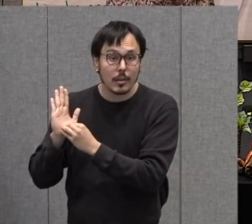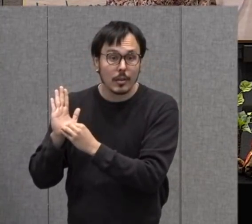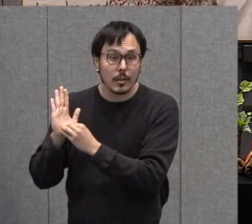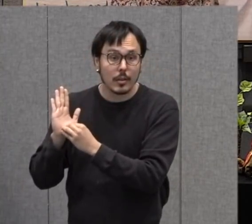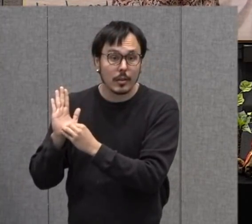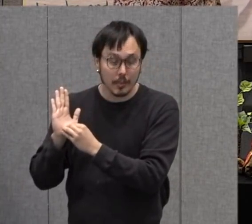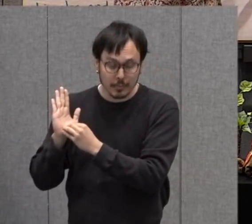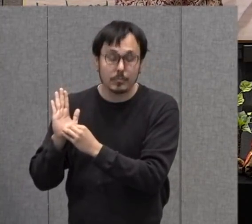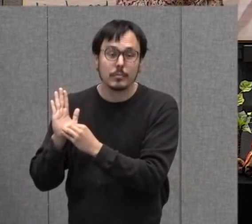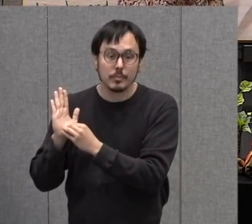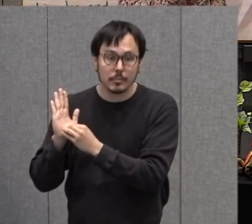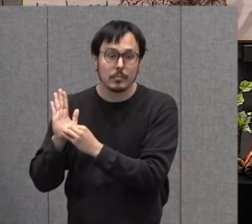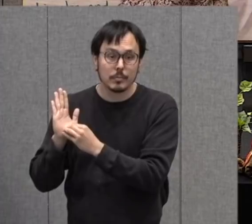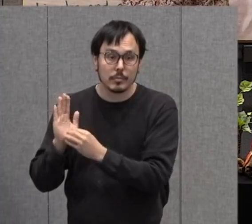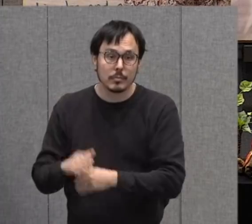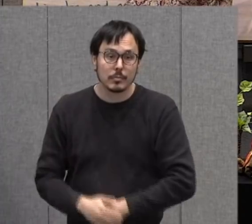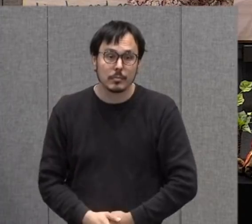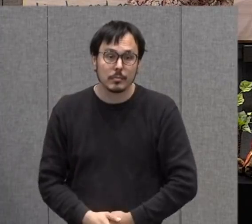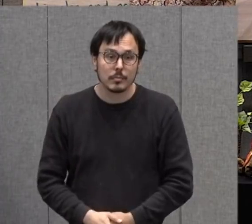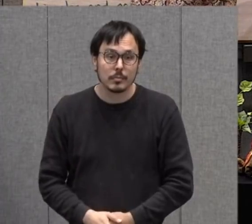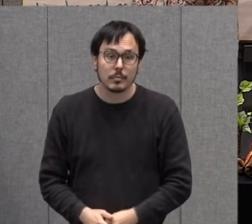that amount